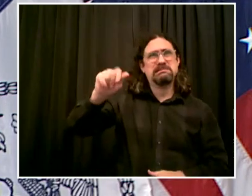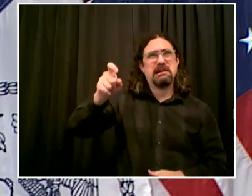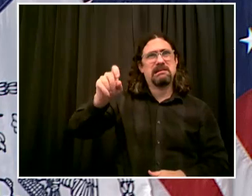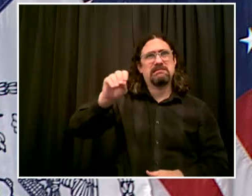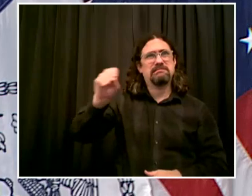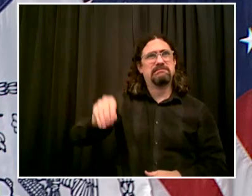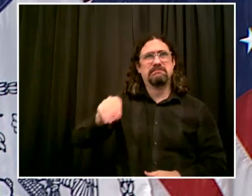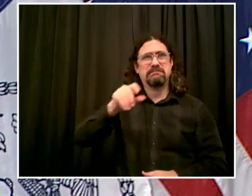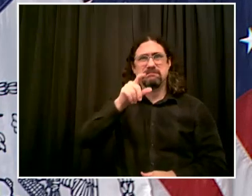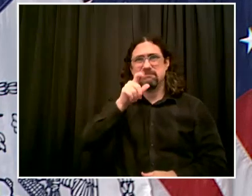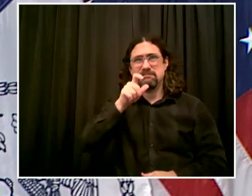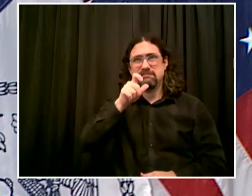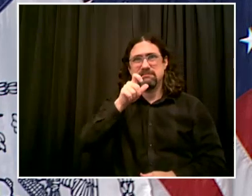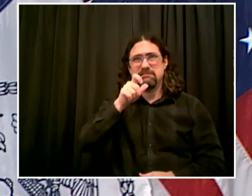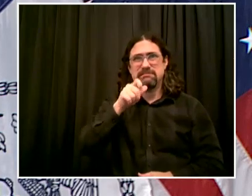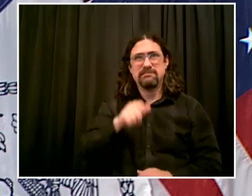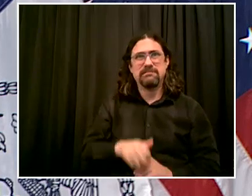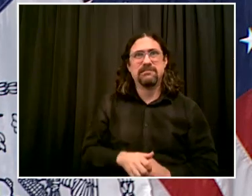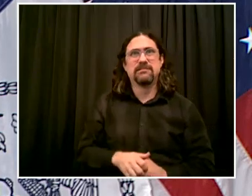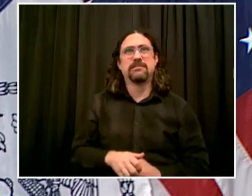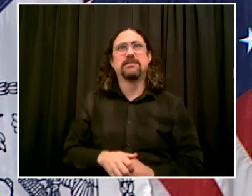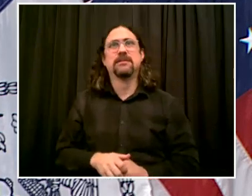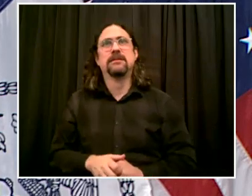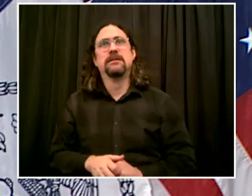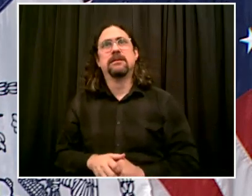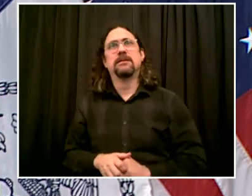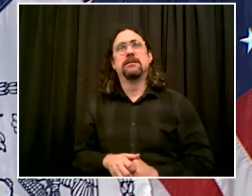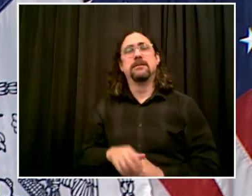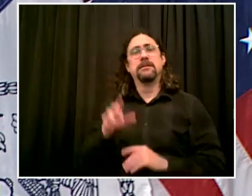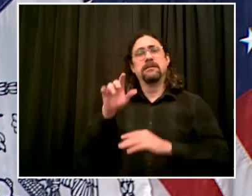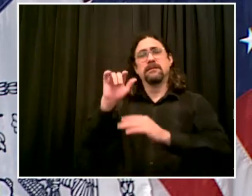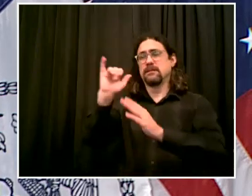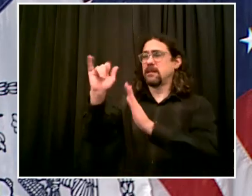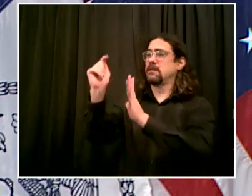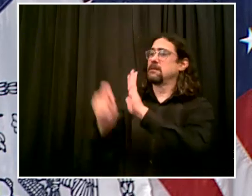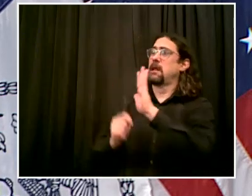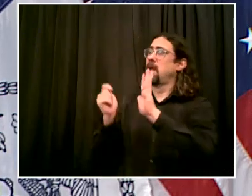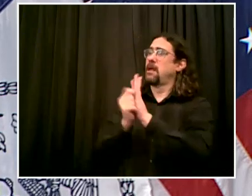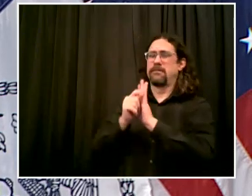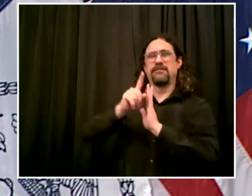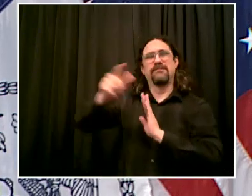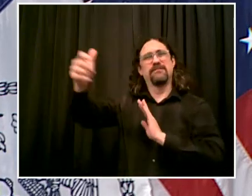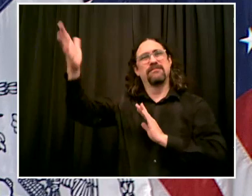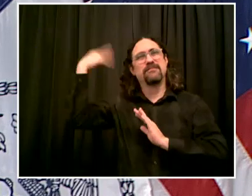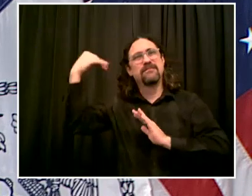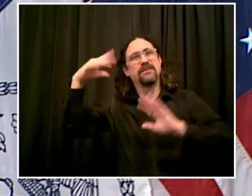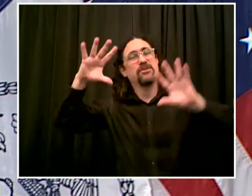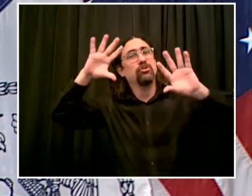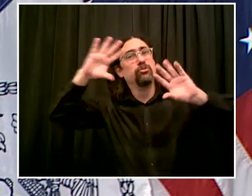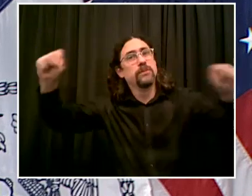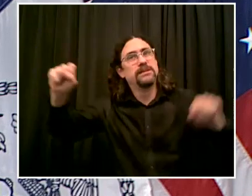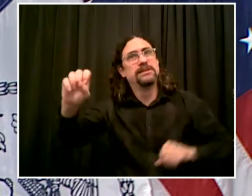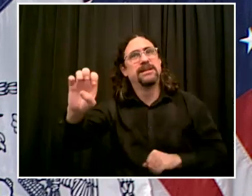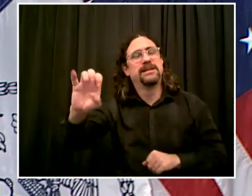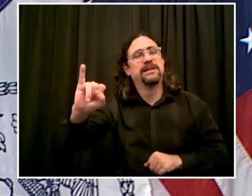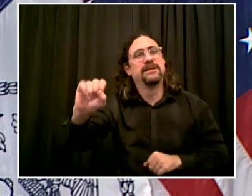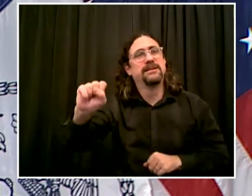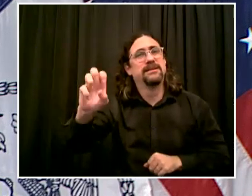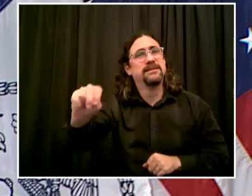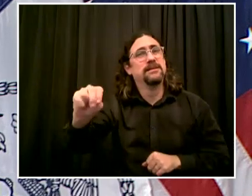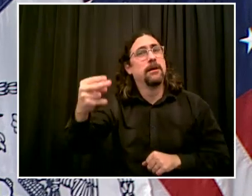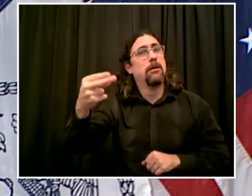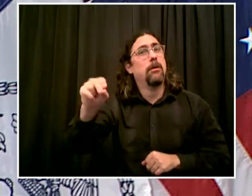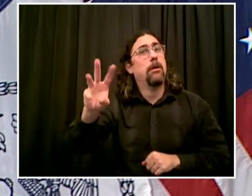EISENHOWER.